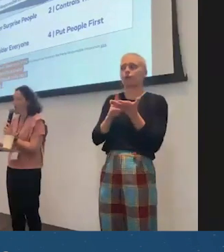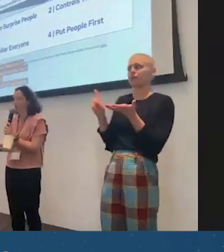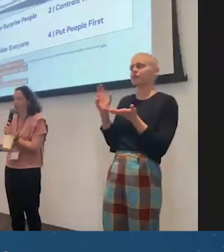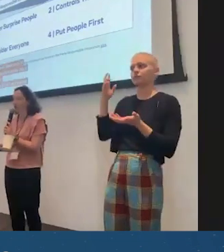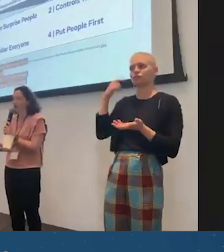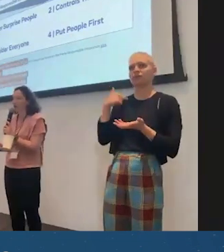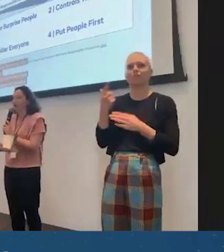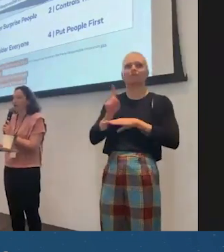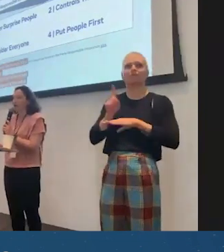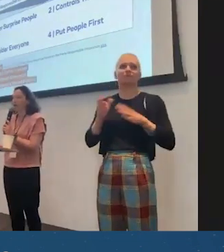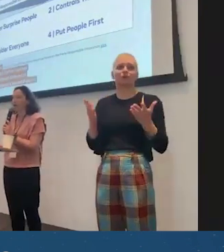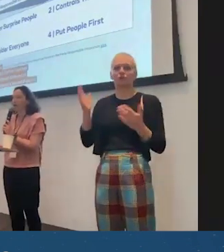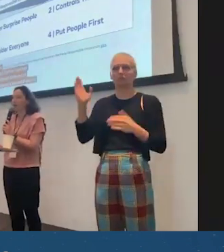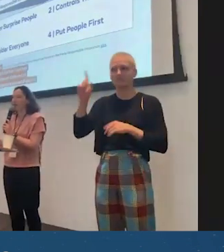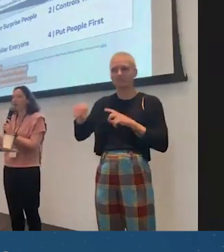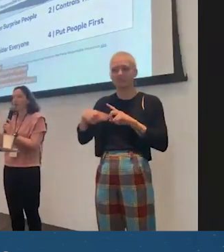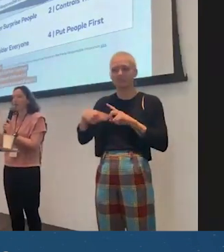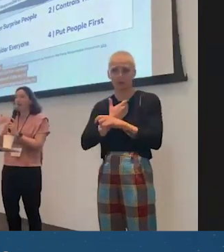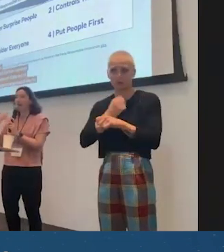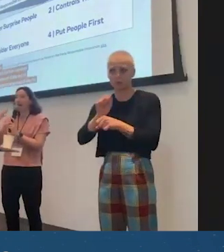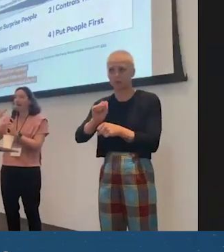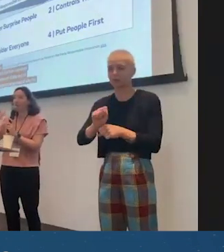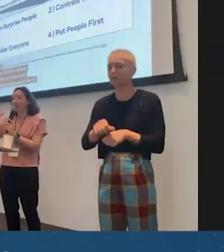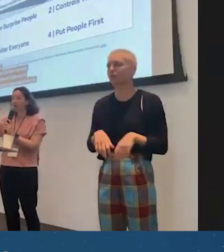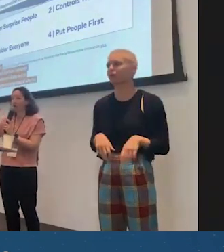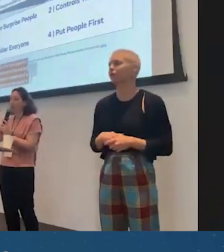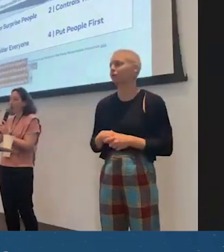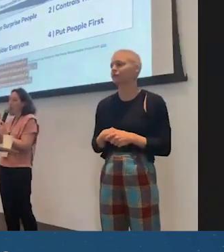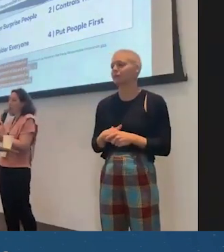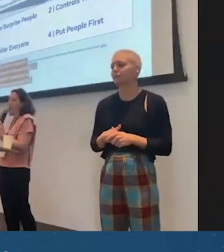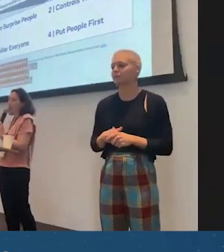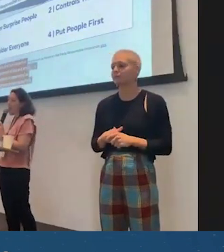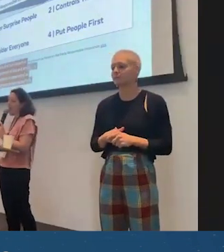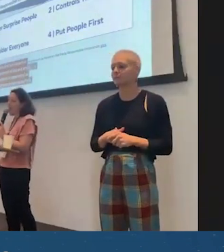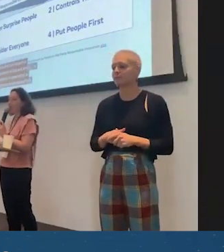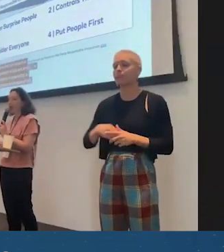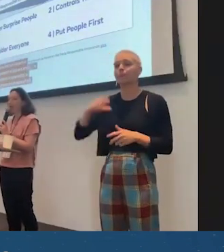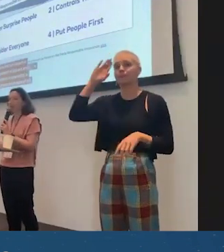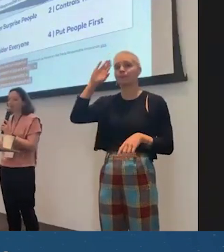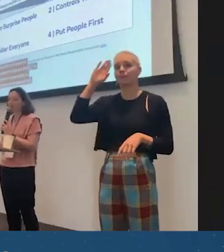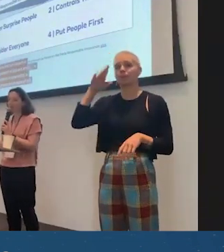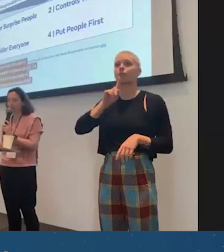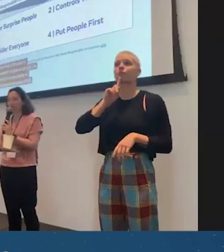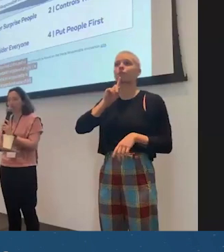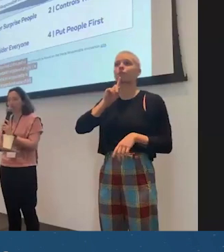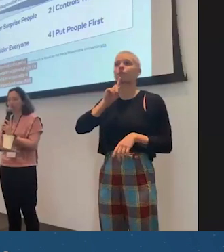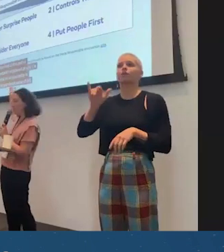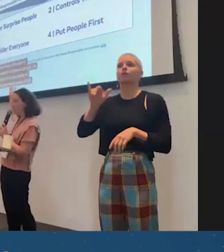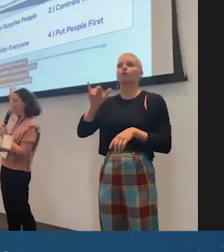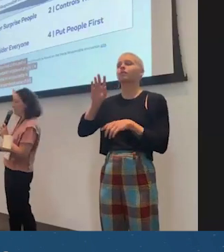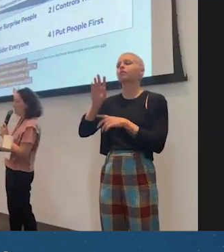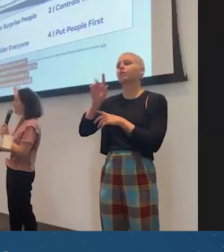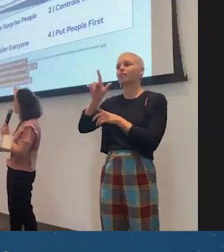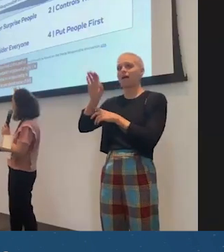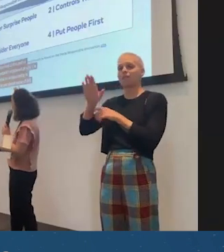that we're doing. We have Reality Labs' wide responsible innovation principles-- these are them--